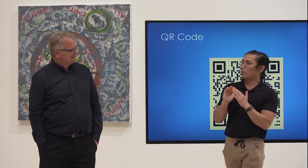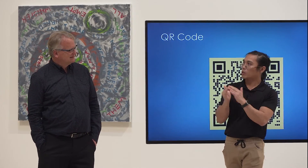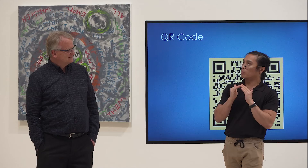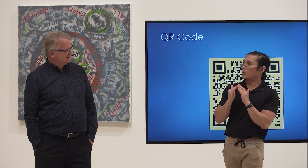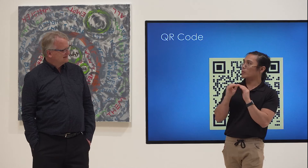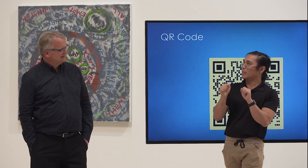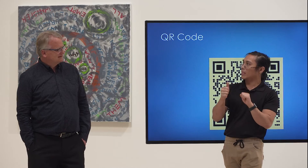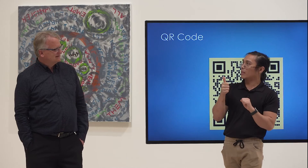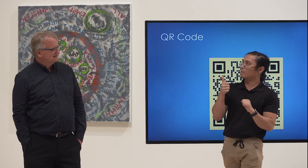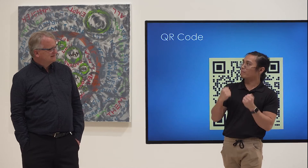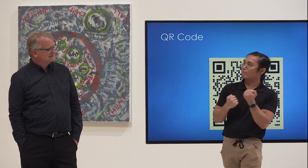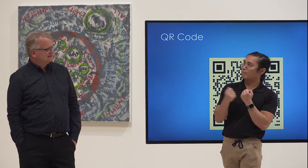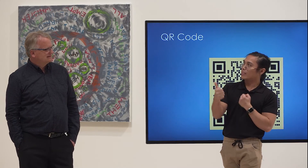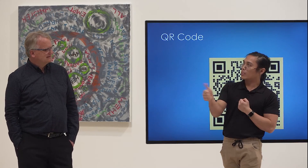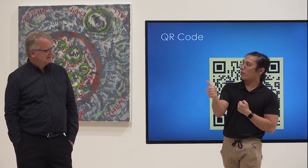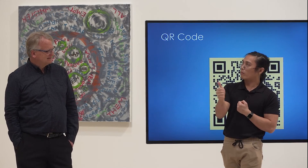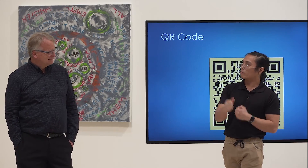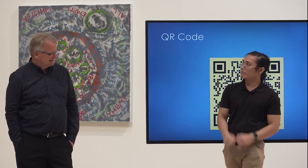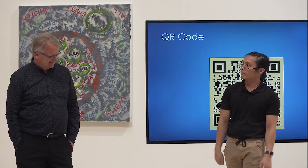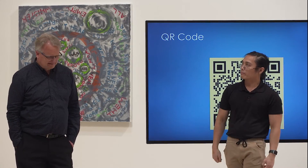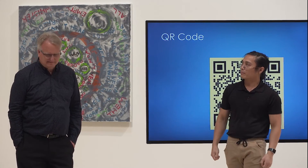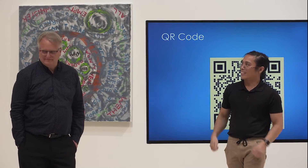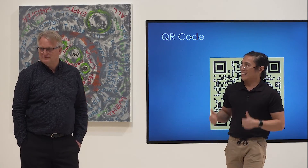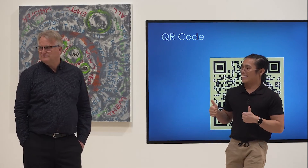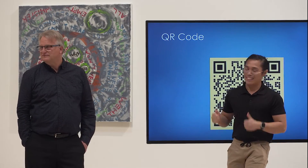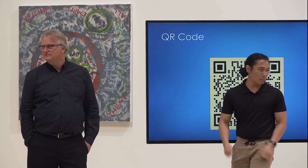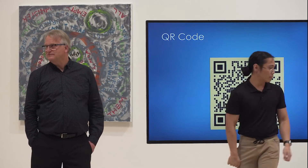have the power to be engaged and be part of the process.